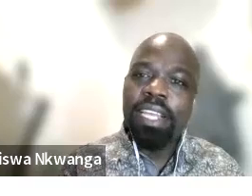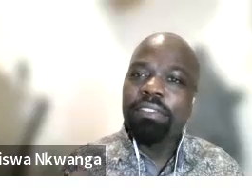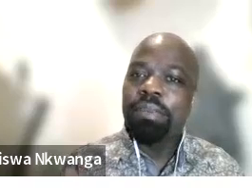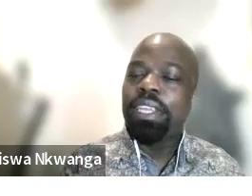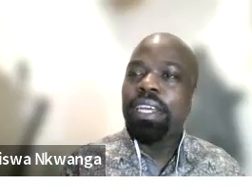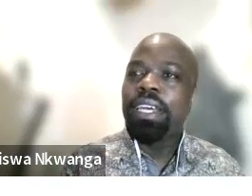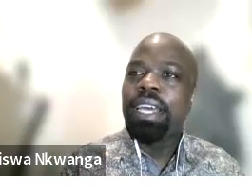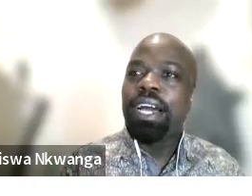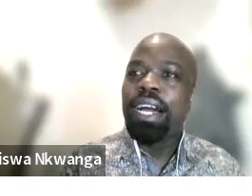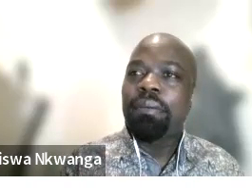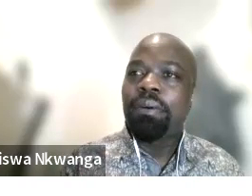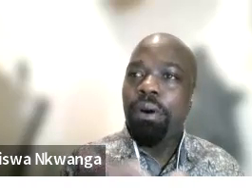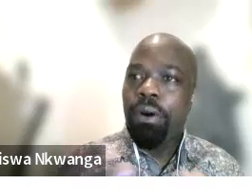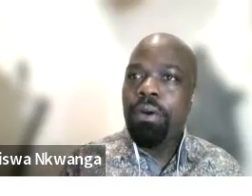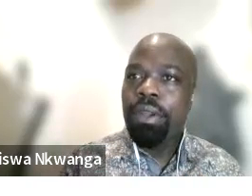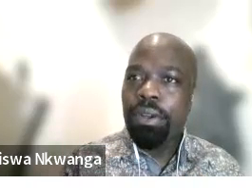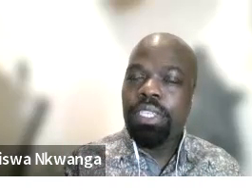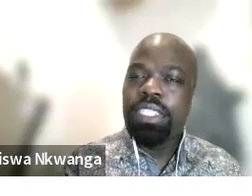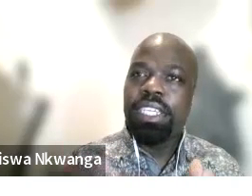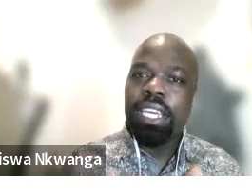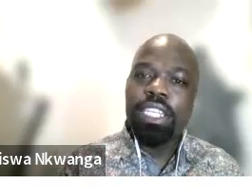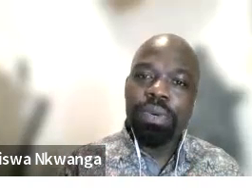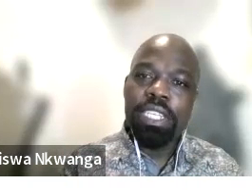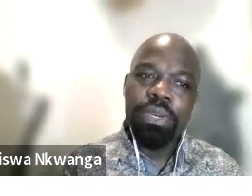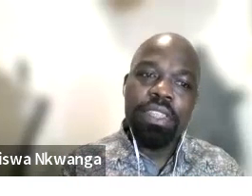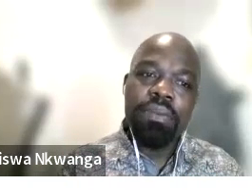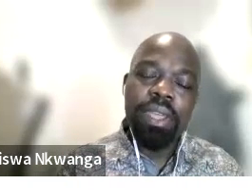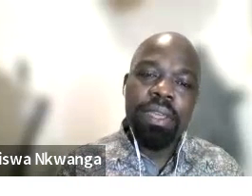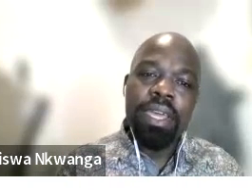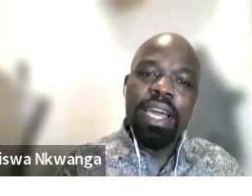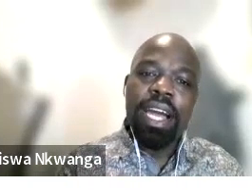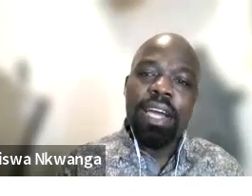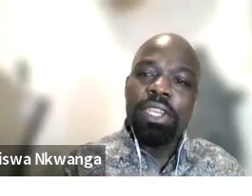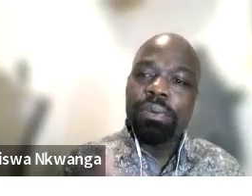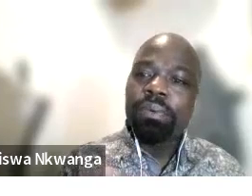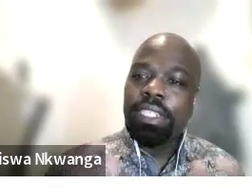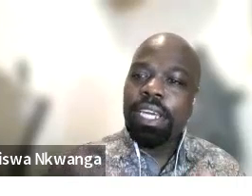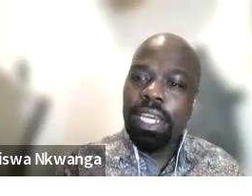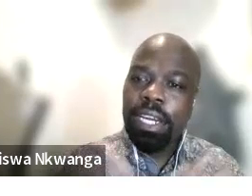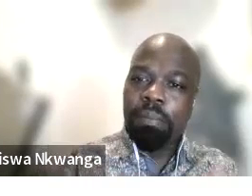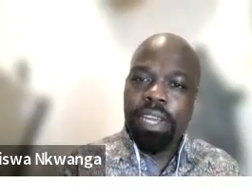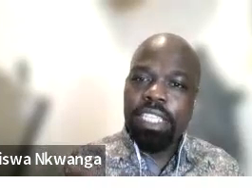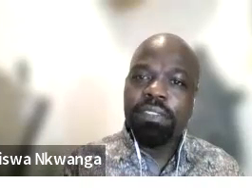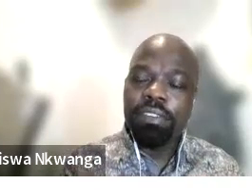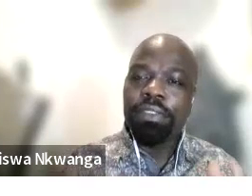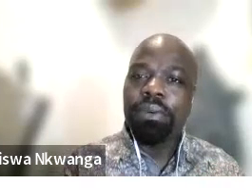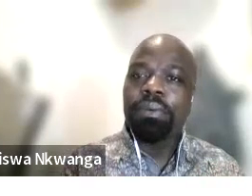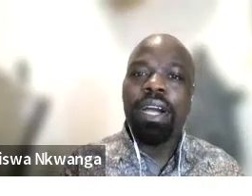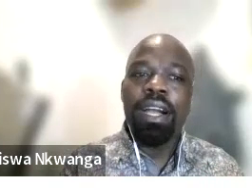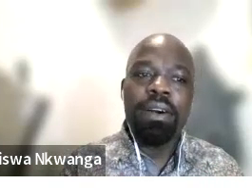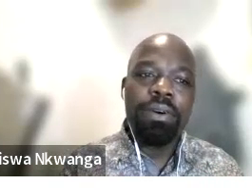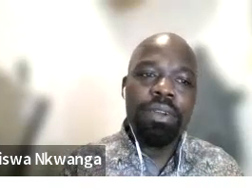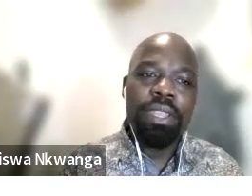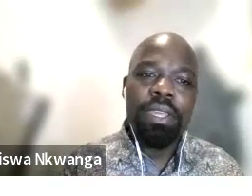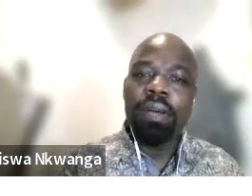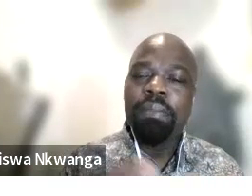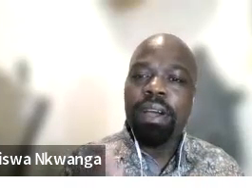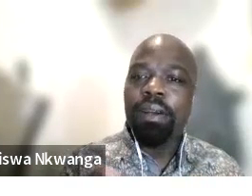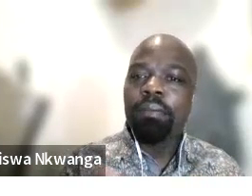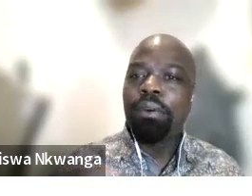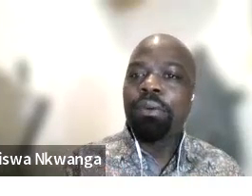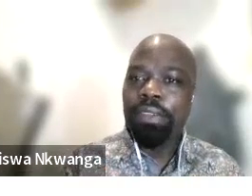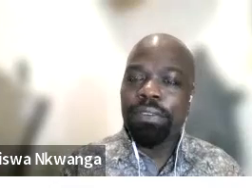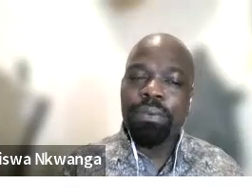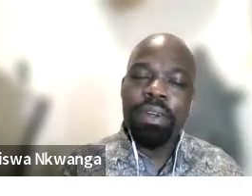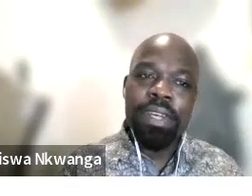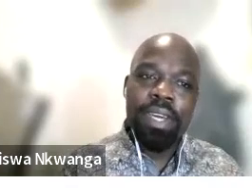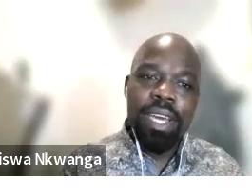high level meeting on UHC in 2023 to take a comprehensive review on our progress toward